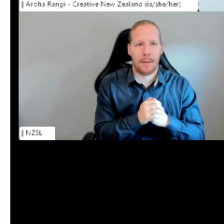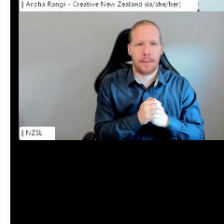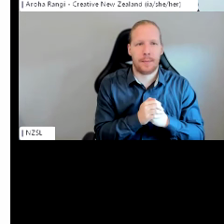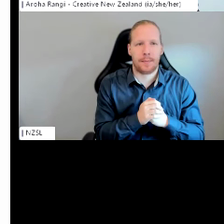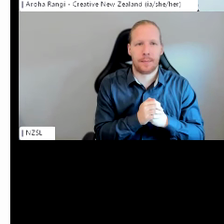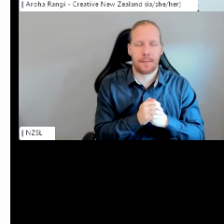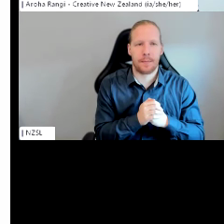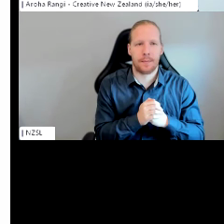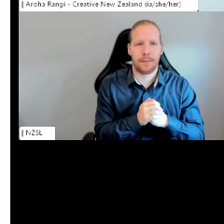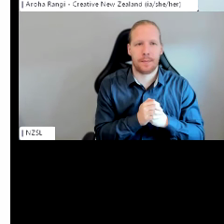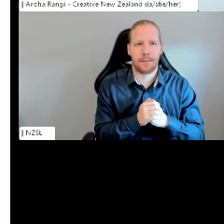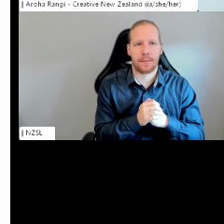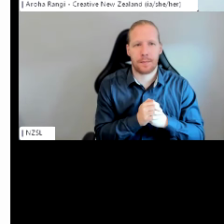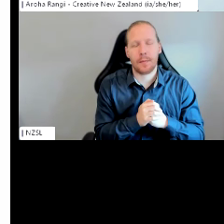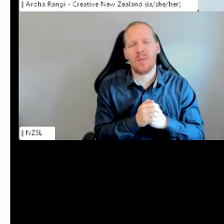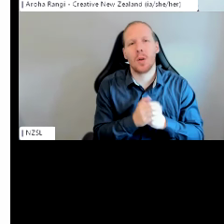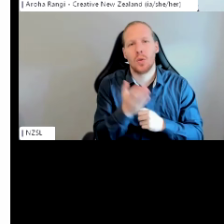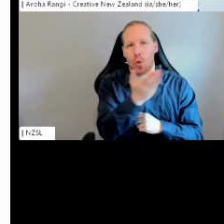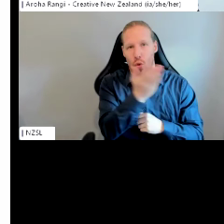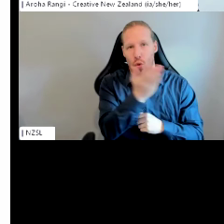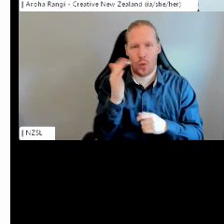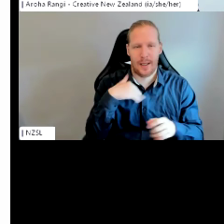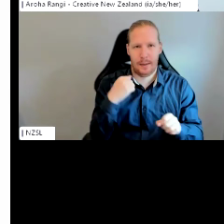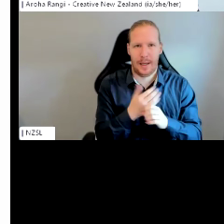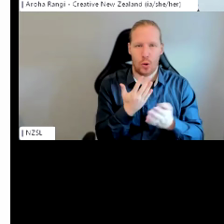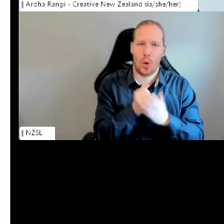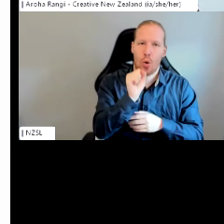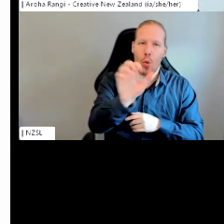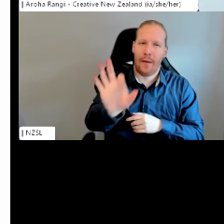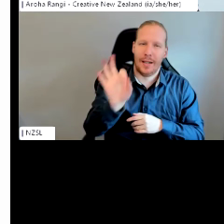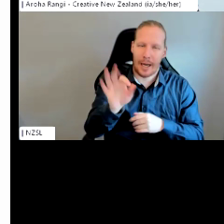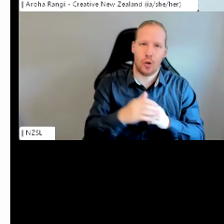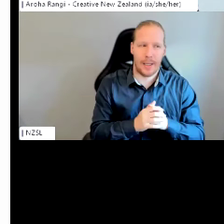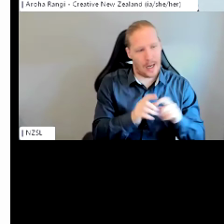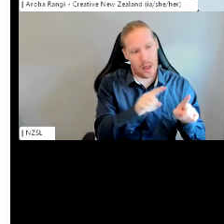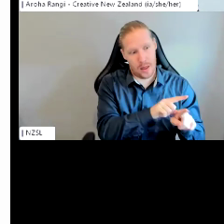invitations that you're giving them are the ones that they do choose. They're not saying I 21% of